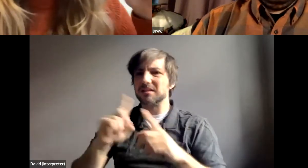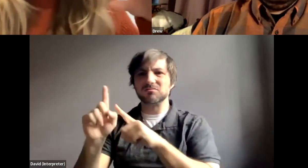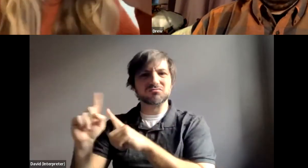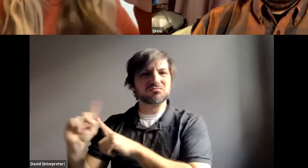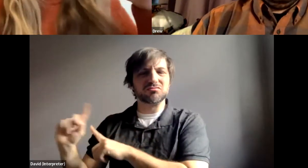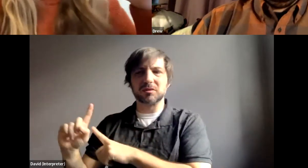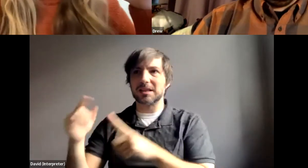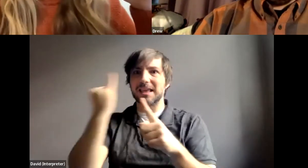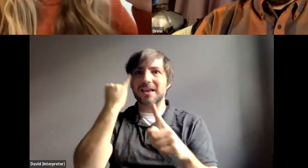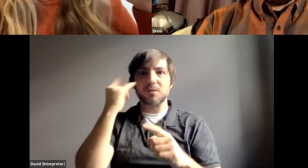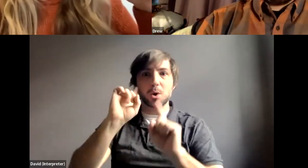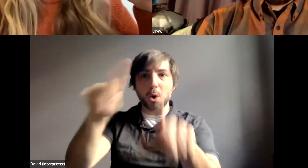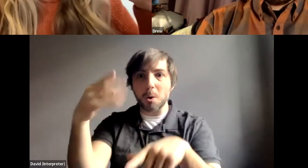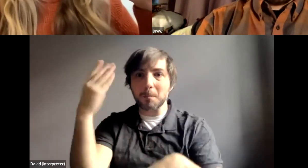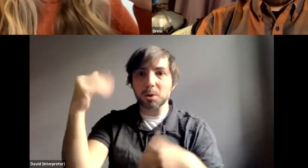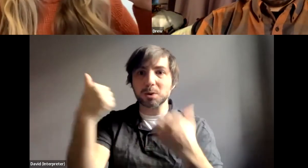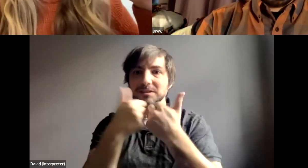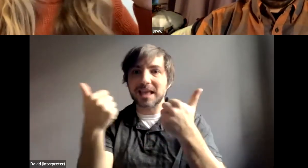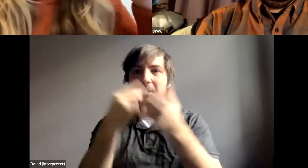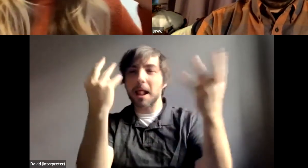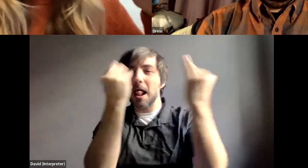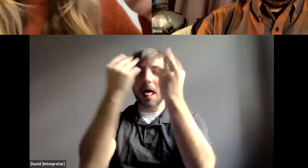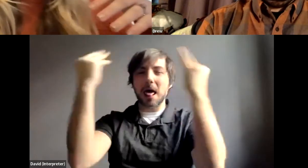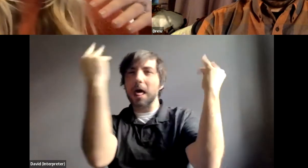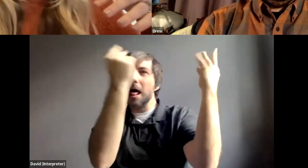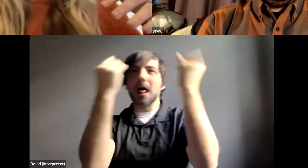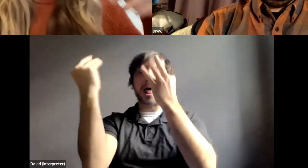ing lights and loud sounds and